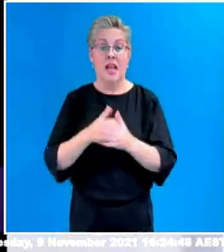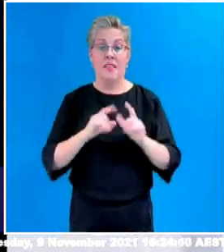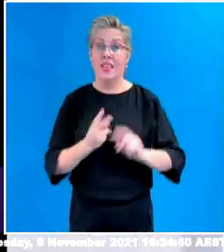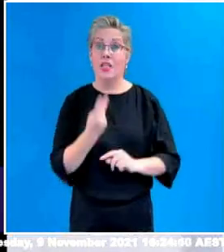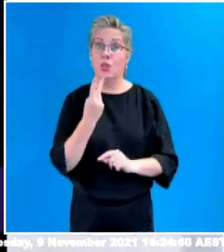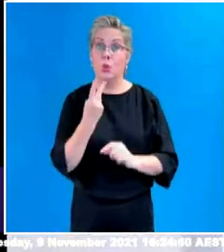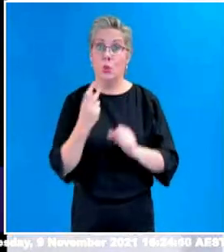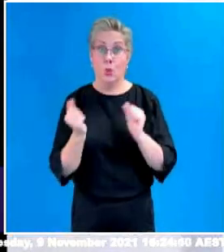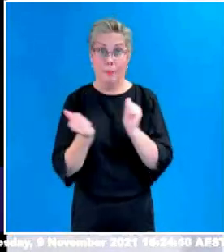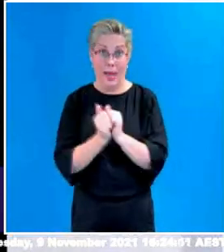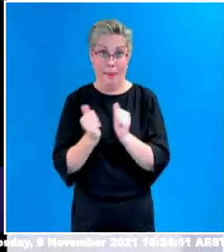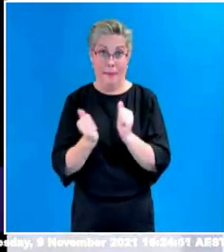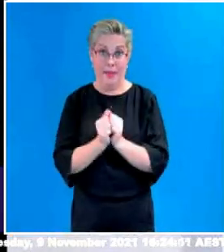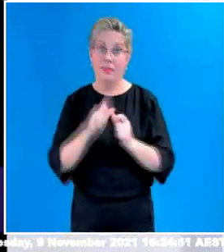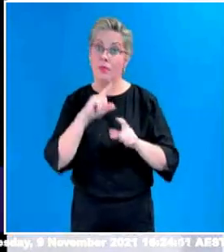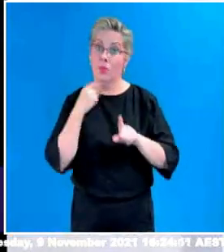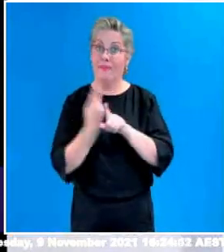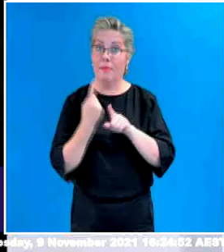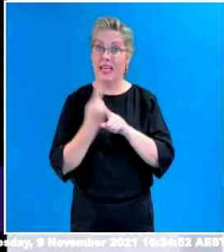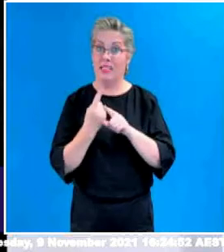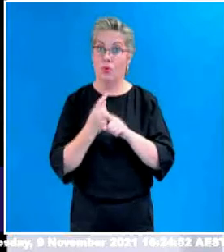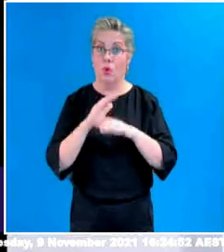the course of the panel discussion?